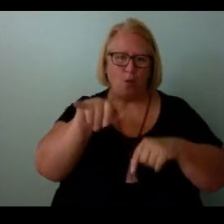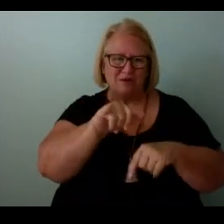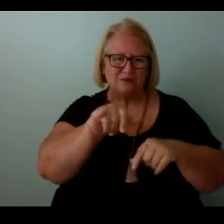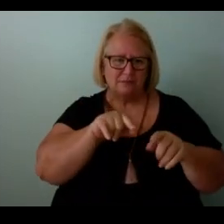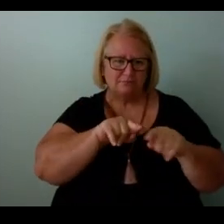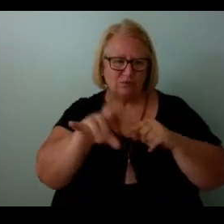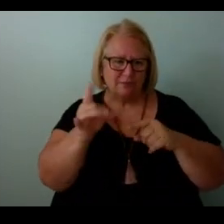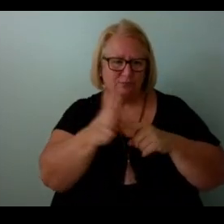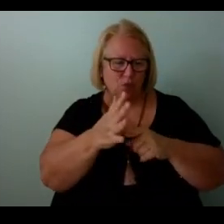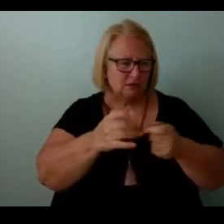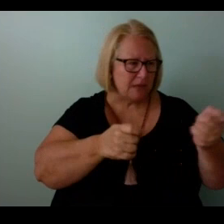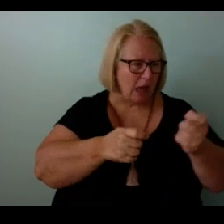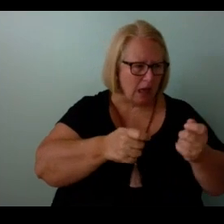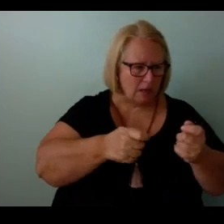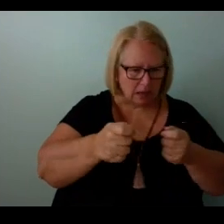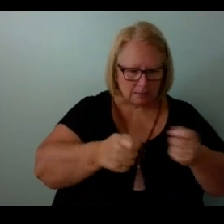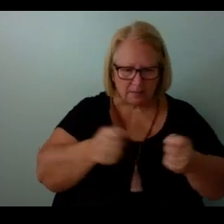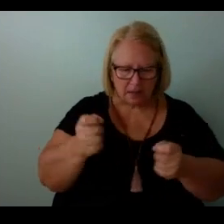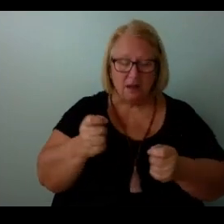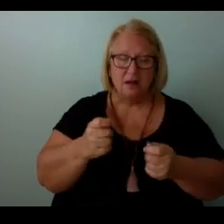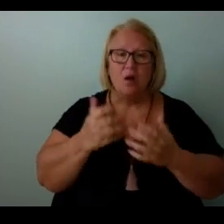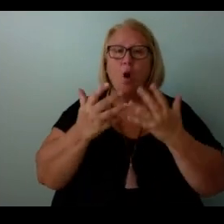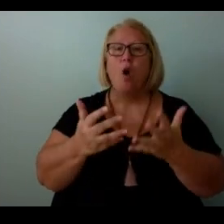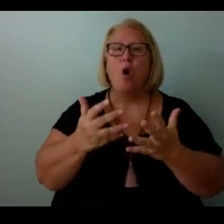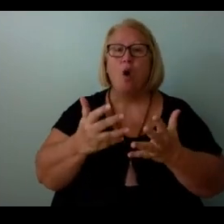Often we see clients to make decisions to prioritise the mortgage when perhaps they